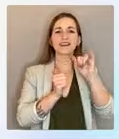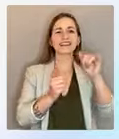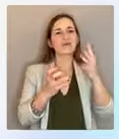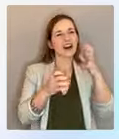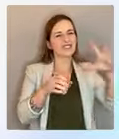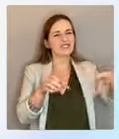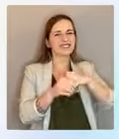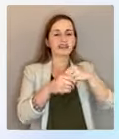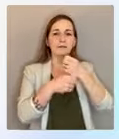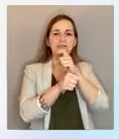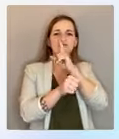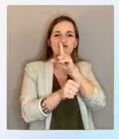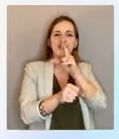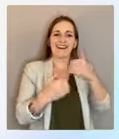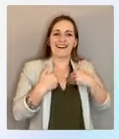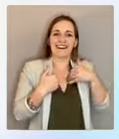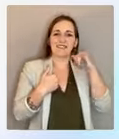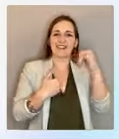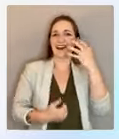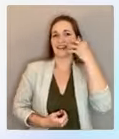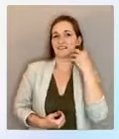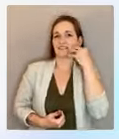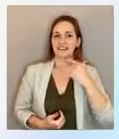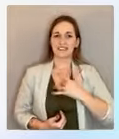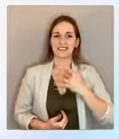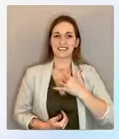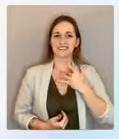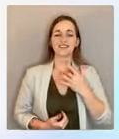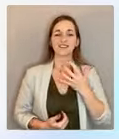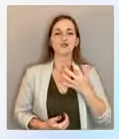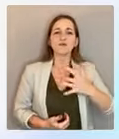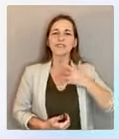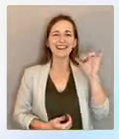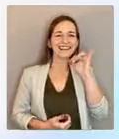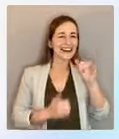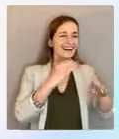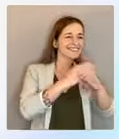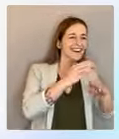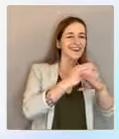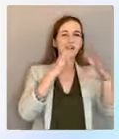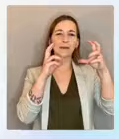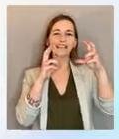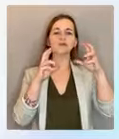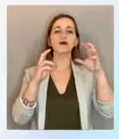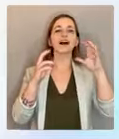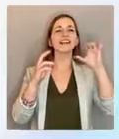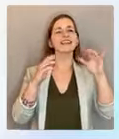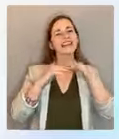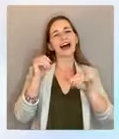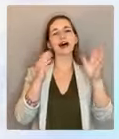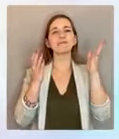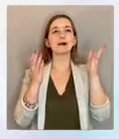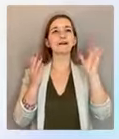to get right when building a sport. You want something that feels more like soccer or basketball than maybe something like chess,